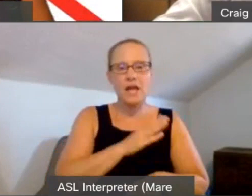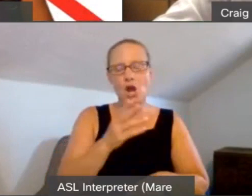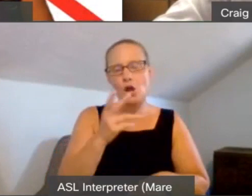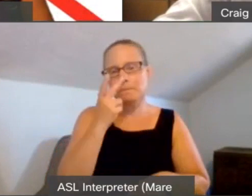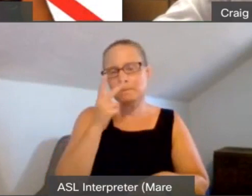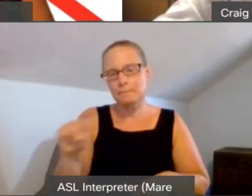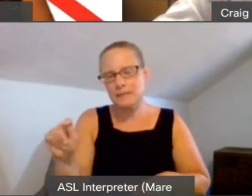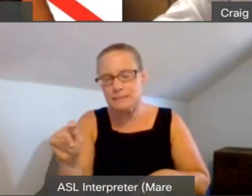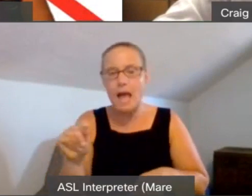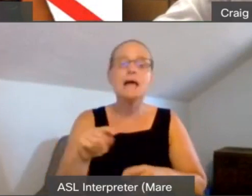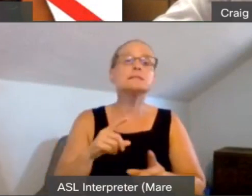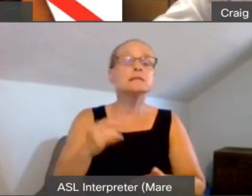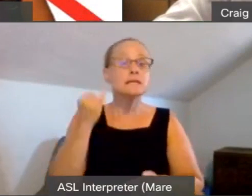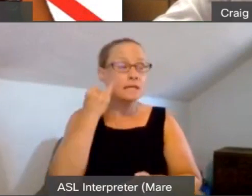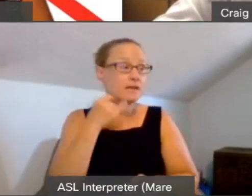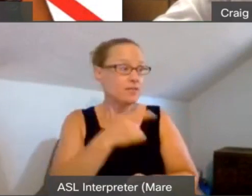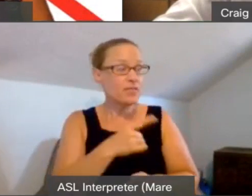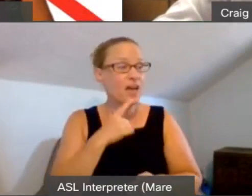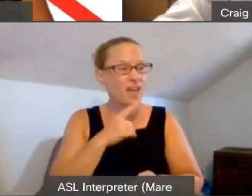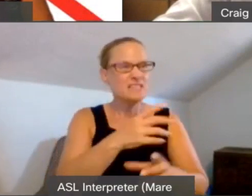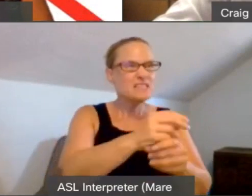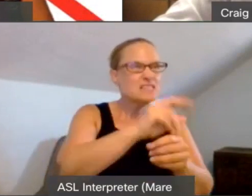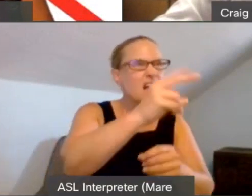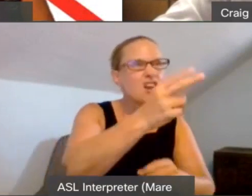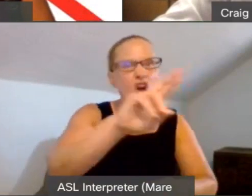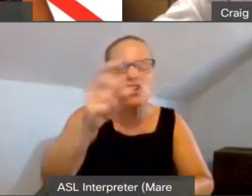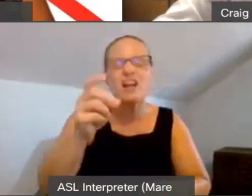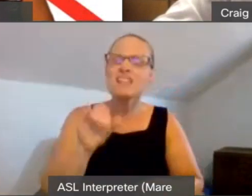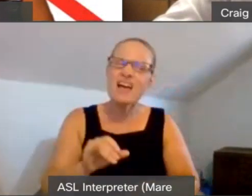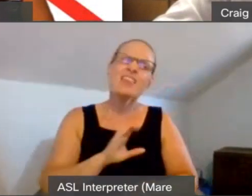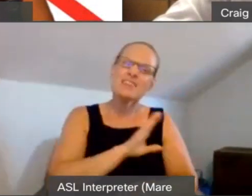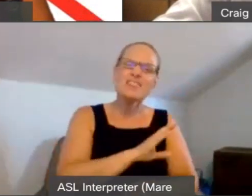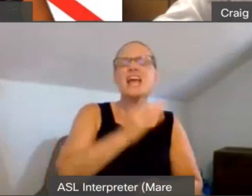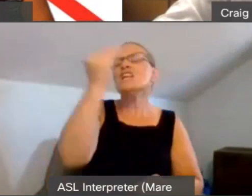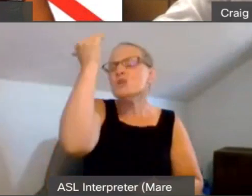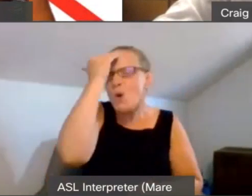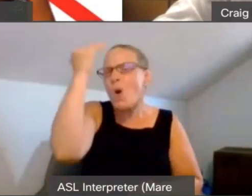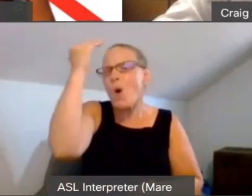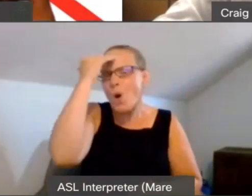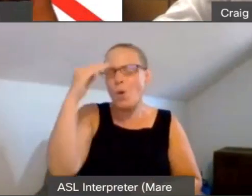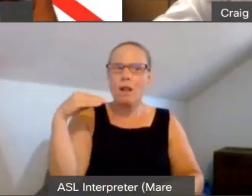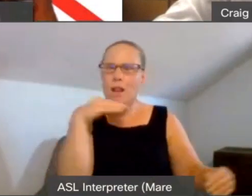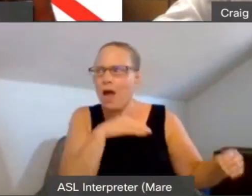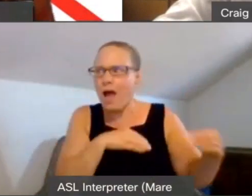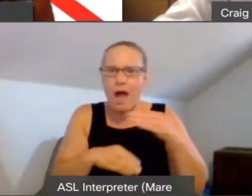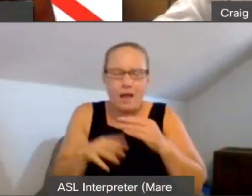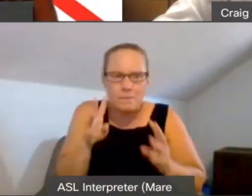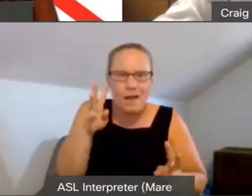without approval and gets a second prescription, those are willful transgressions, those can be sanctioned